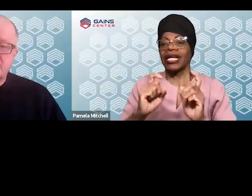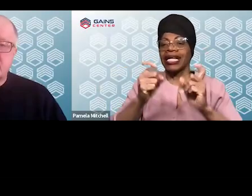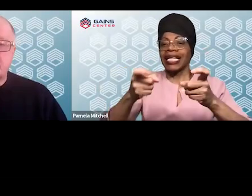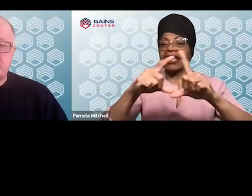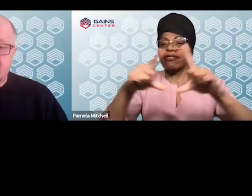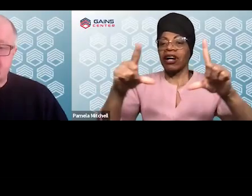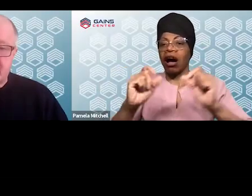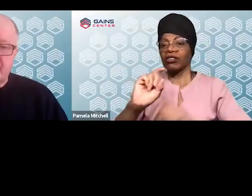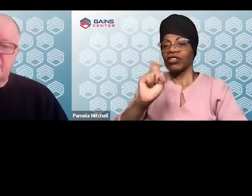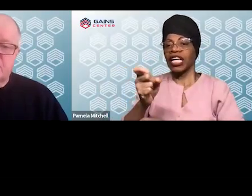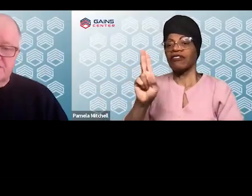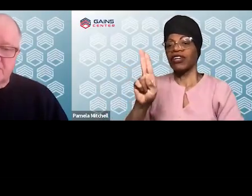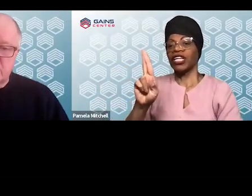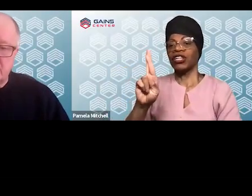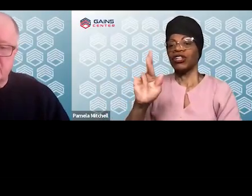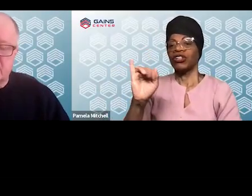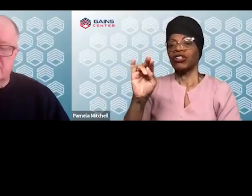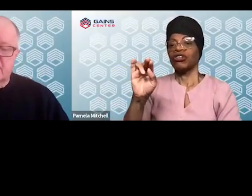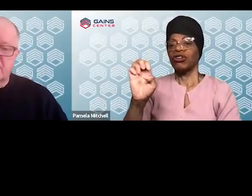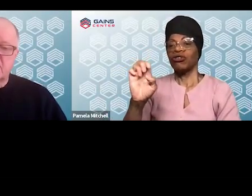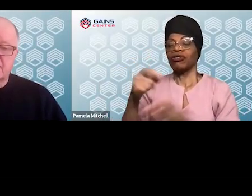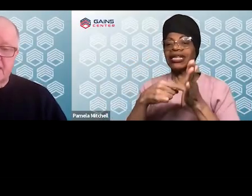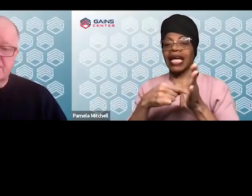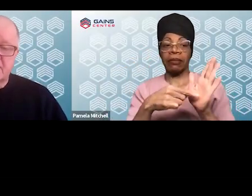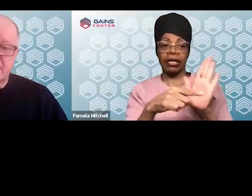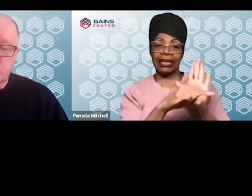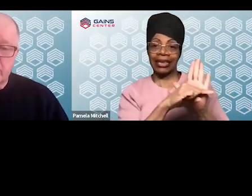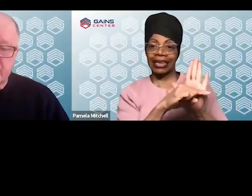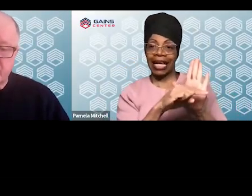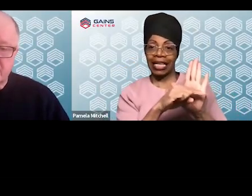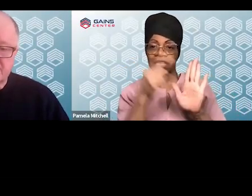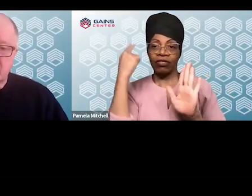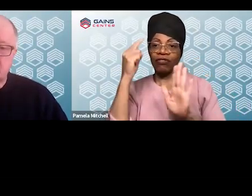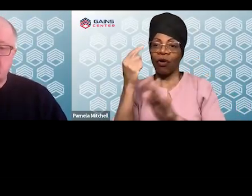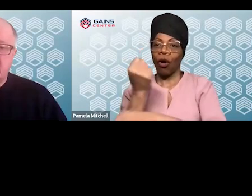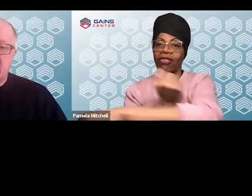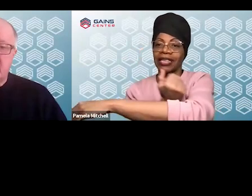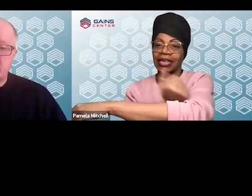urine samples that are negative for stimulants, that are tested in a point of care test up